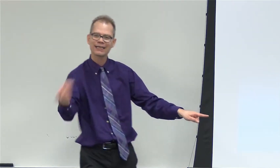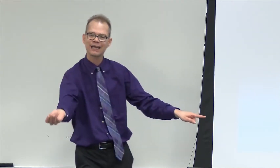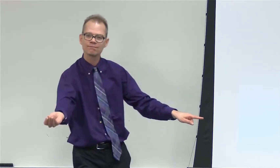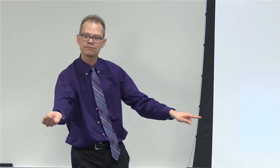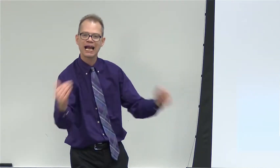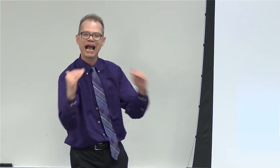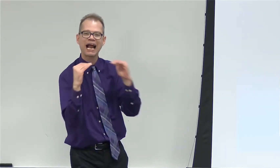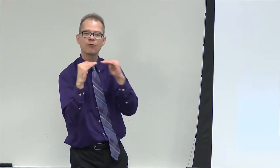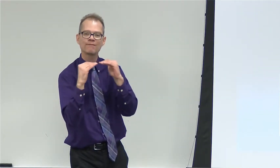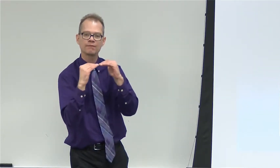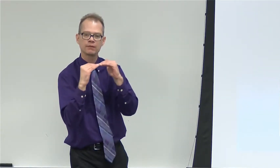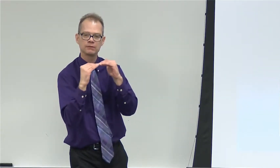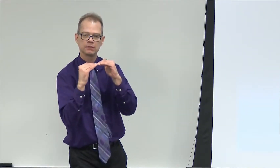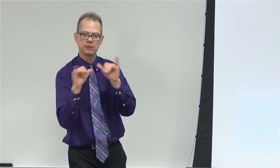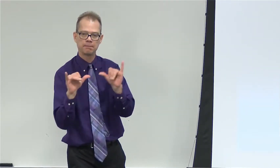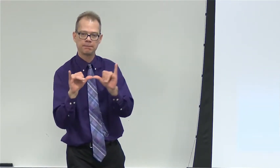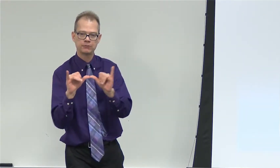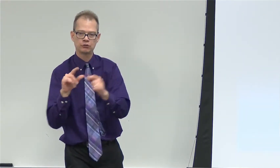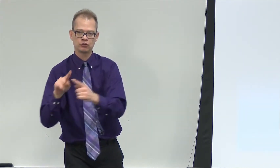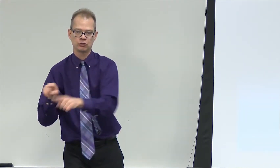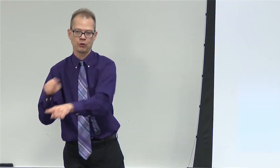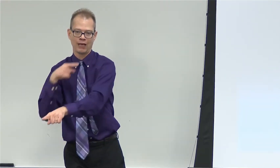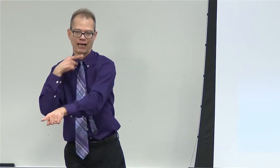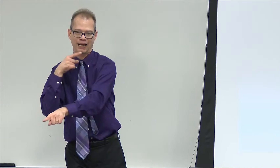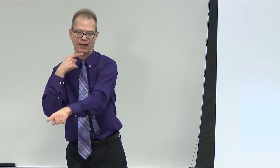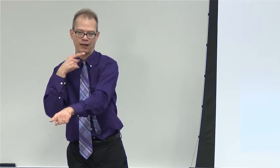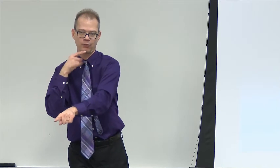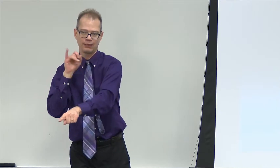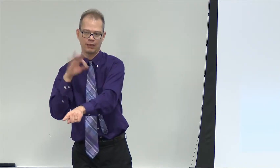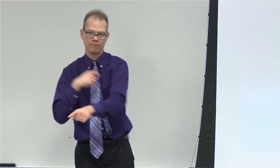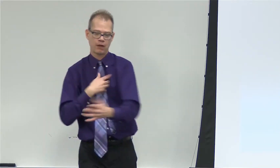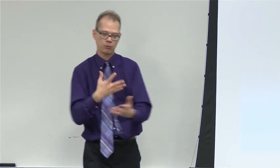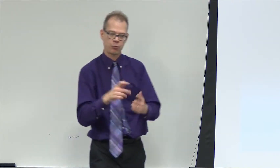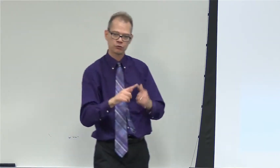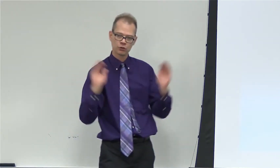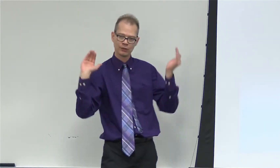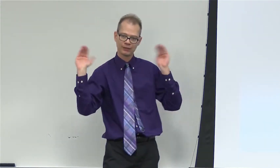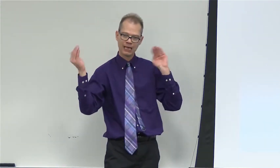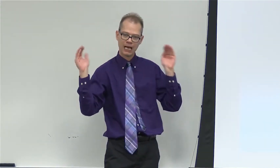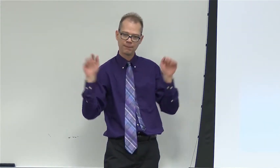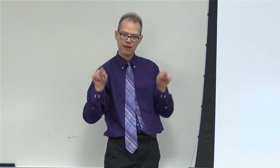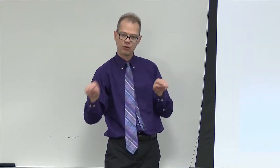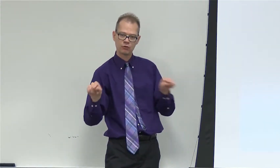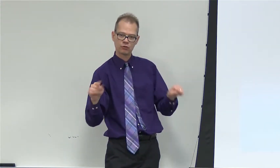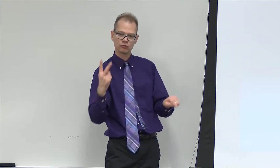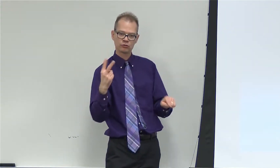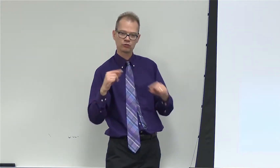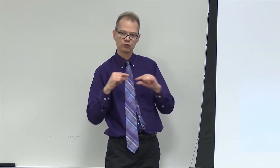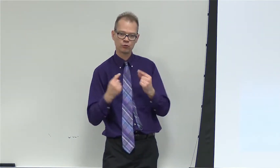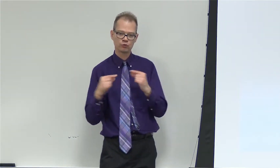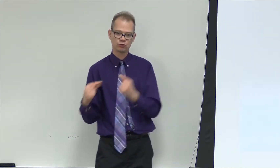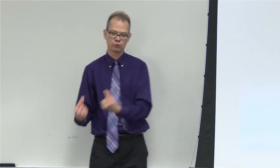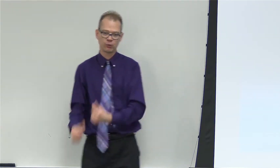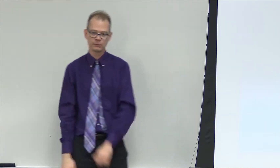how do I give an equivalent measure to hearing people if I'm comparing the two groups?